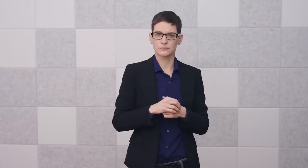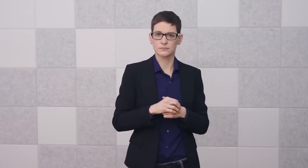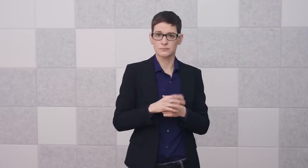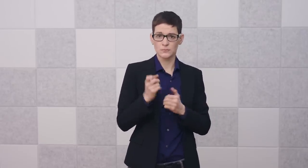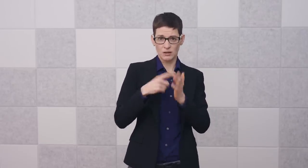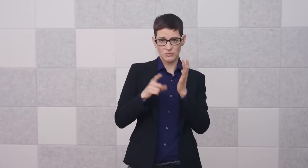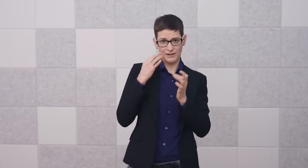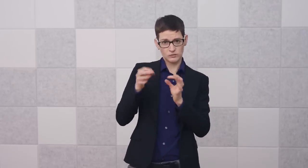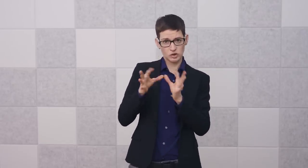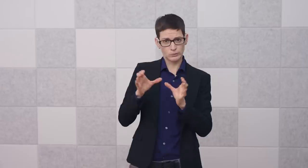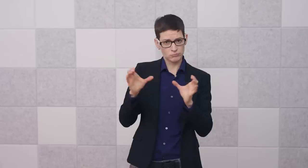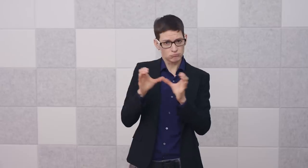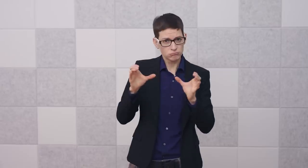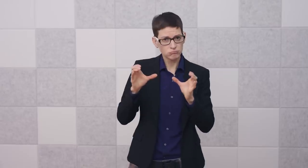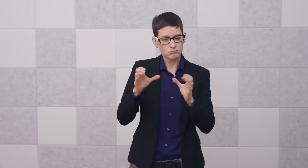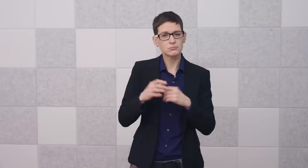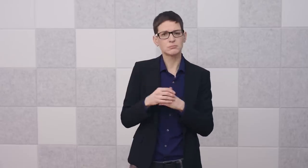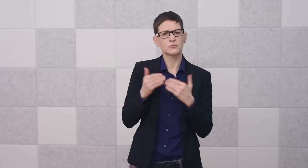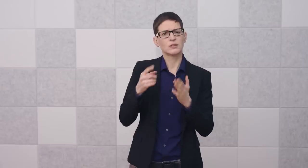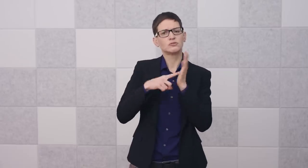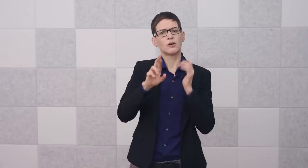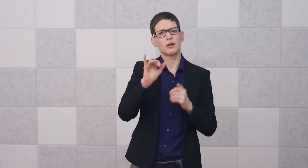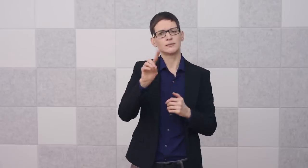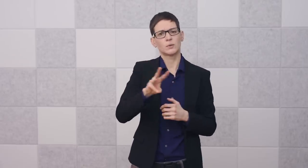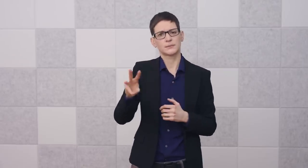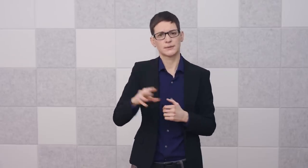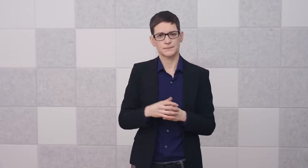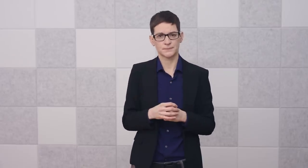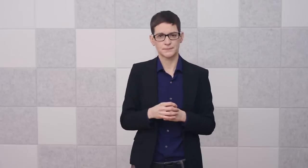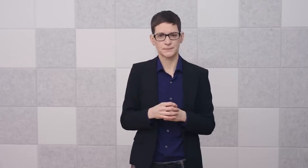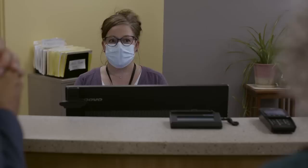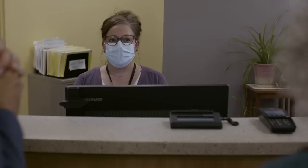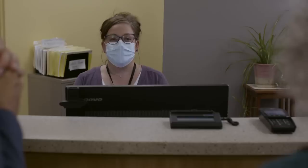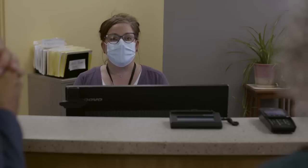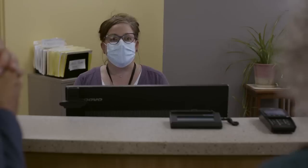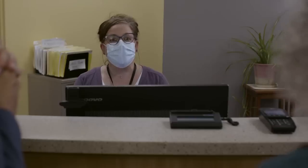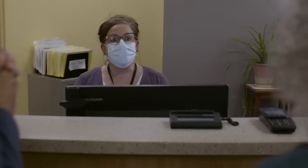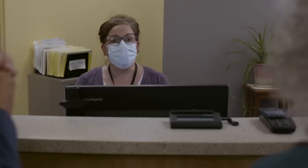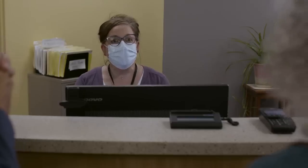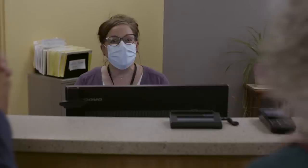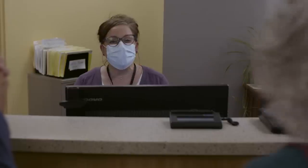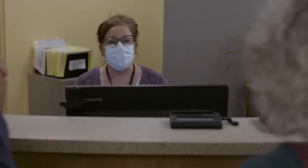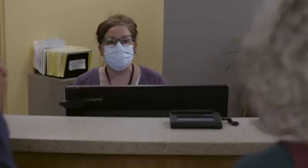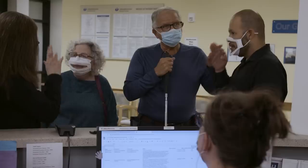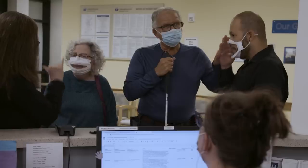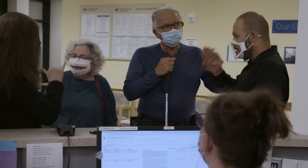An interpreter’s certification can also be confirmed through the RID website. Hello, Ruby!